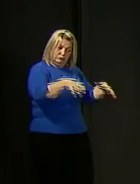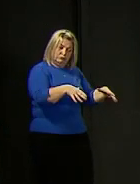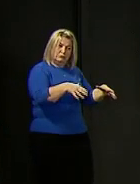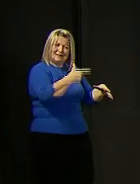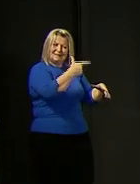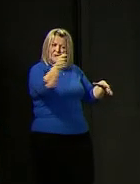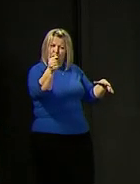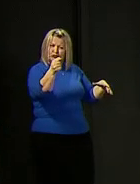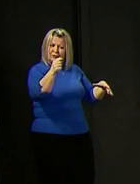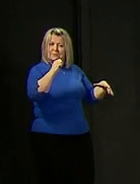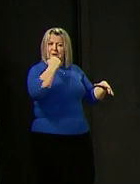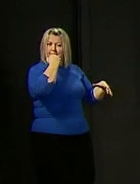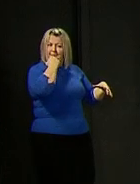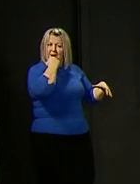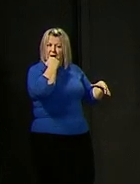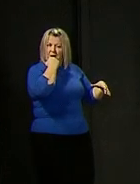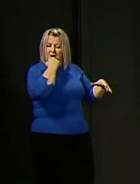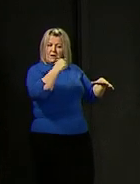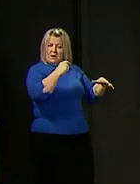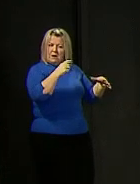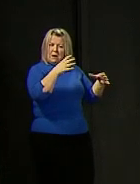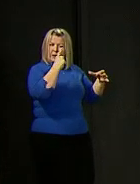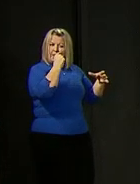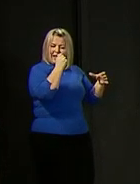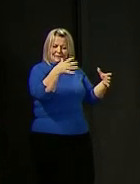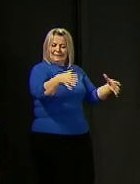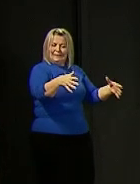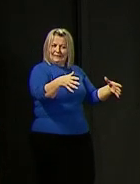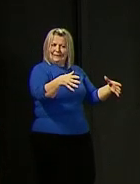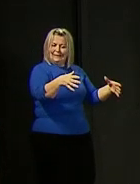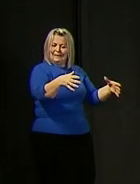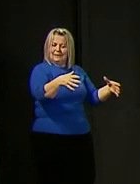are we on Scotland's ICU bed capacity at the moment not including the NHS Louisa